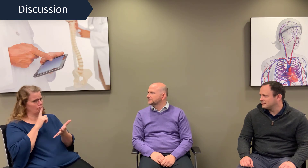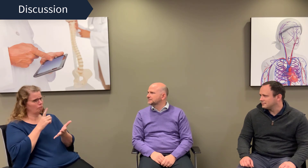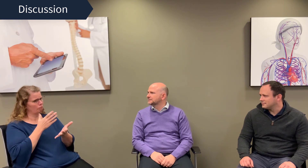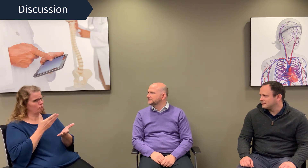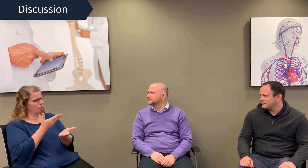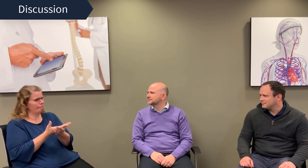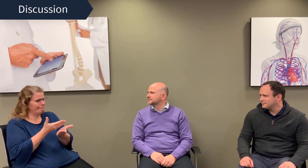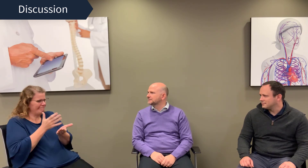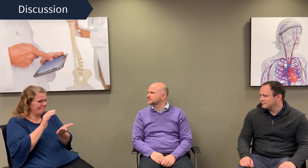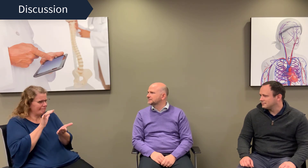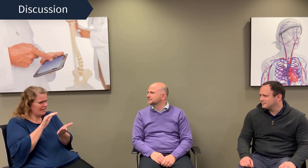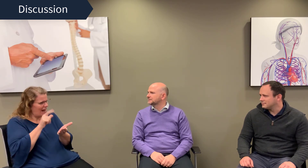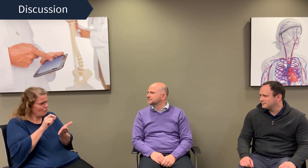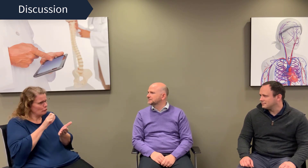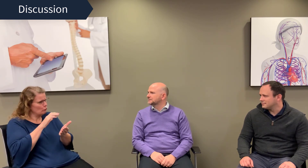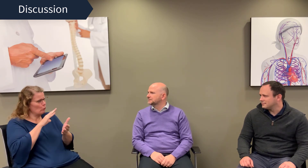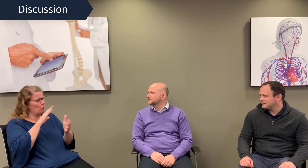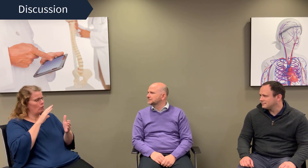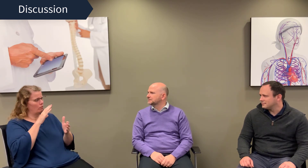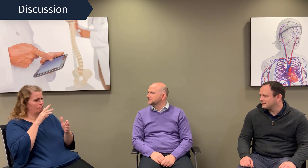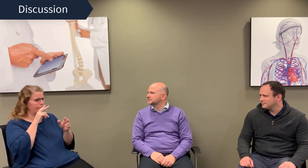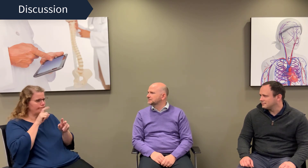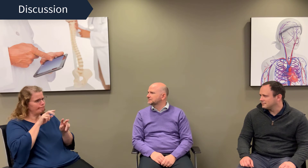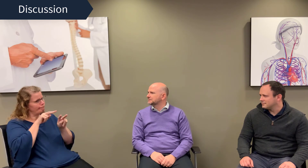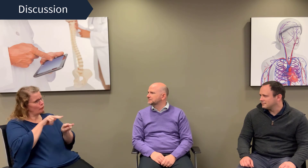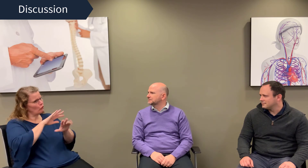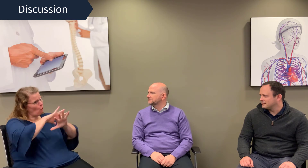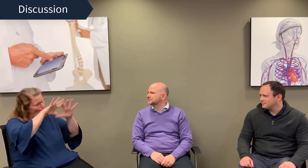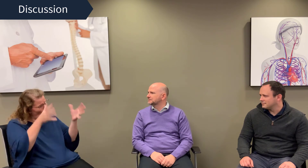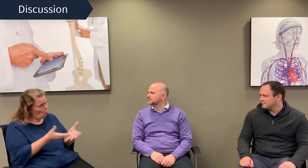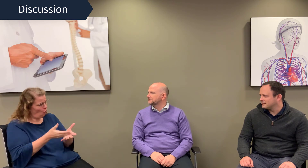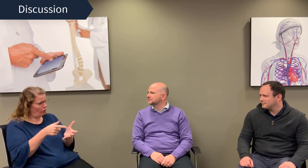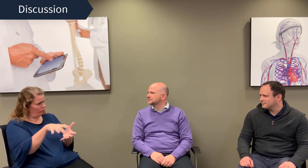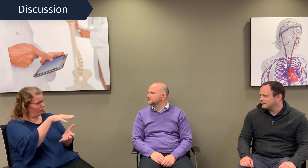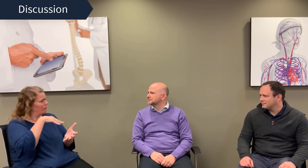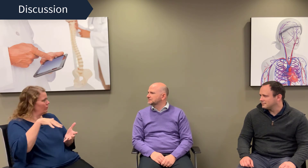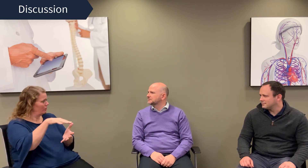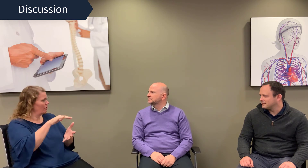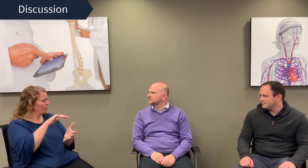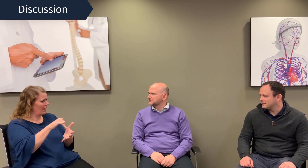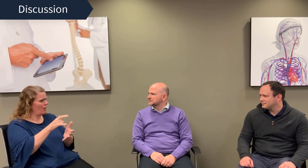highlighted. Denials of those requests for interpreter services were made by a